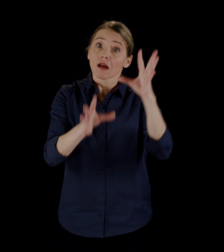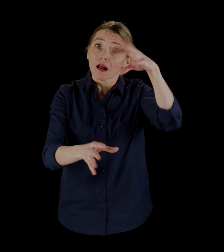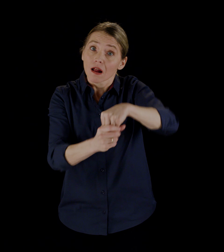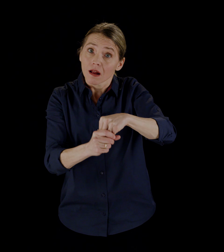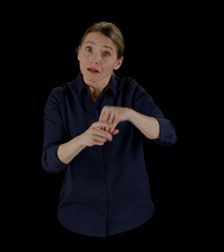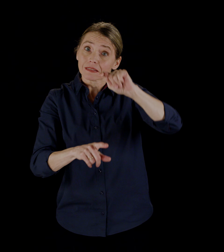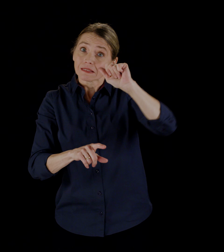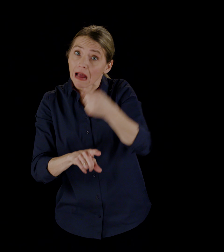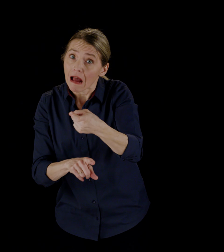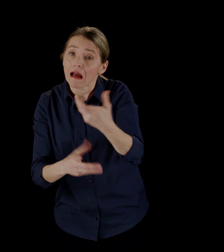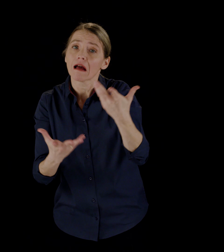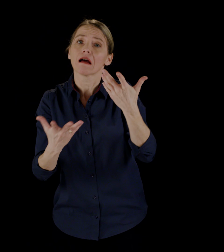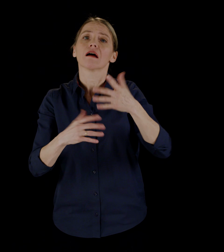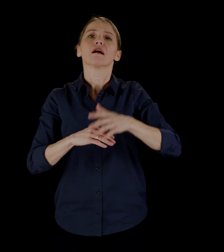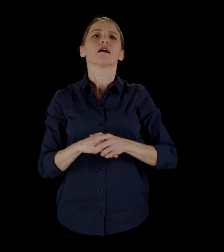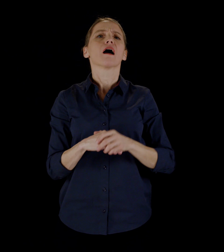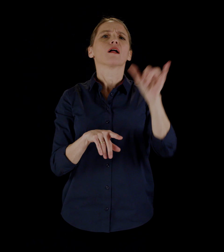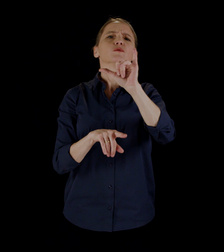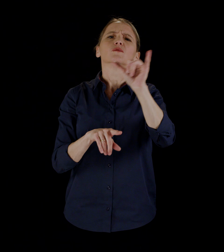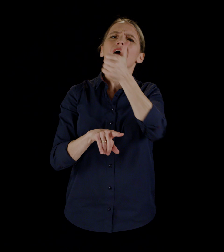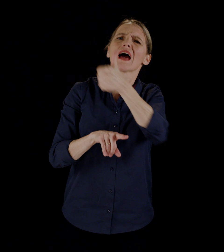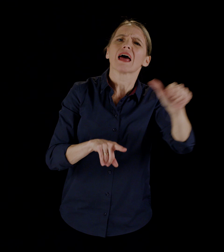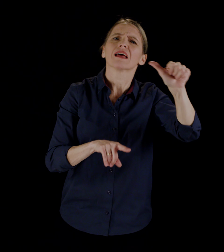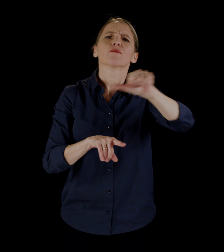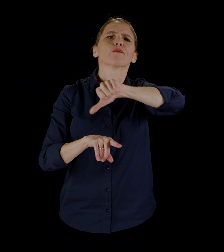customer exceeds their data limits during a billing cycle.